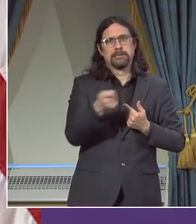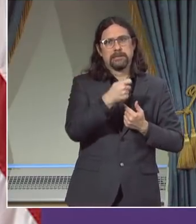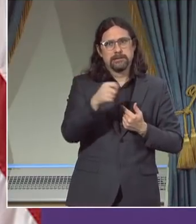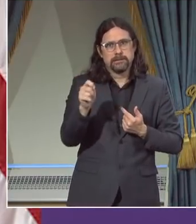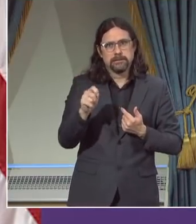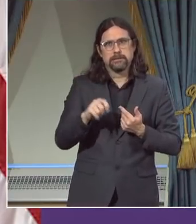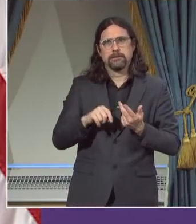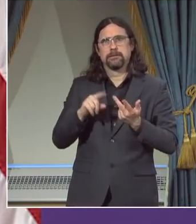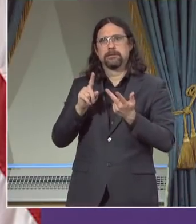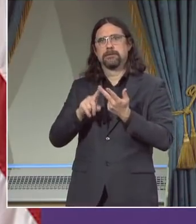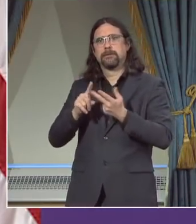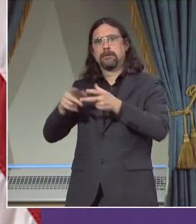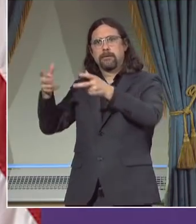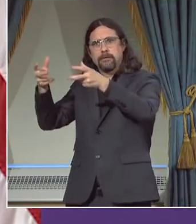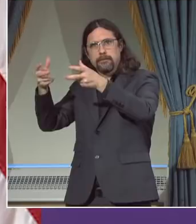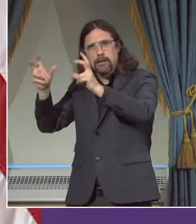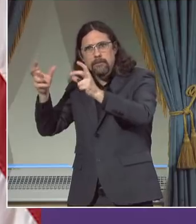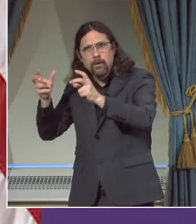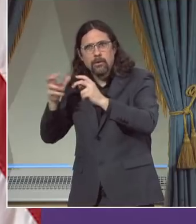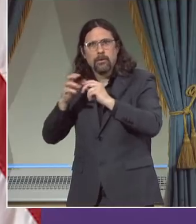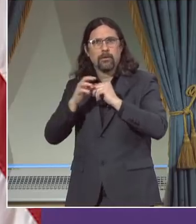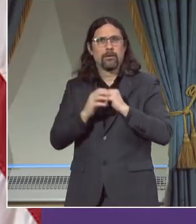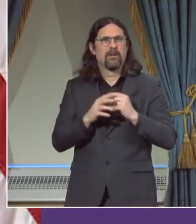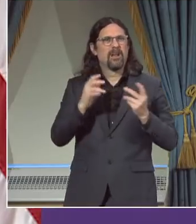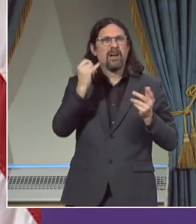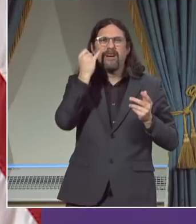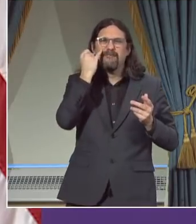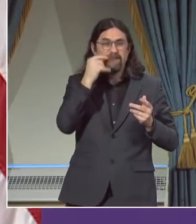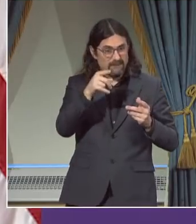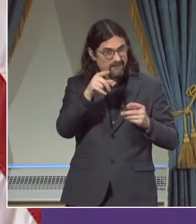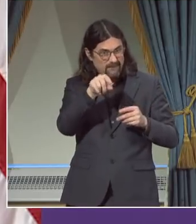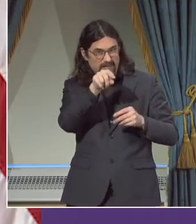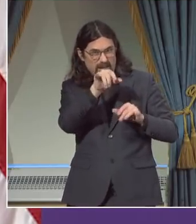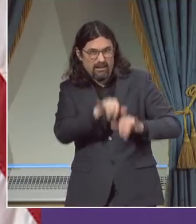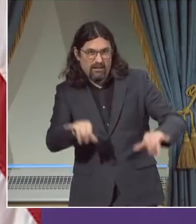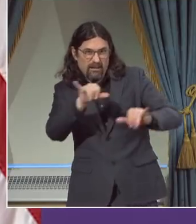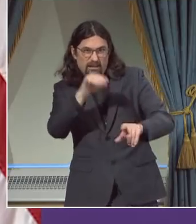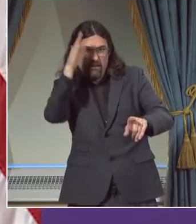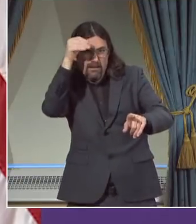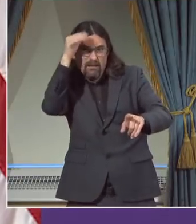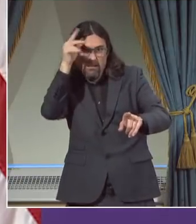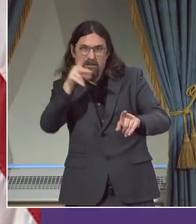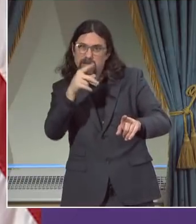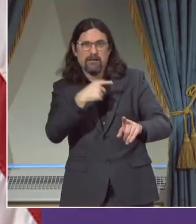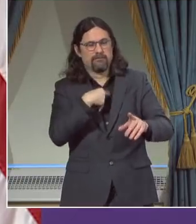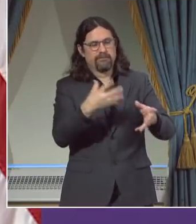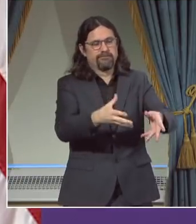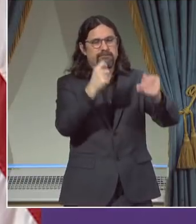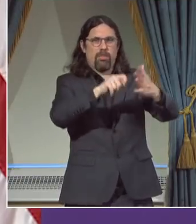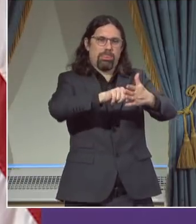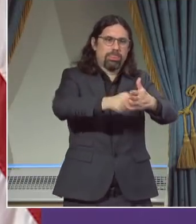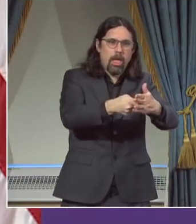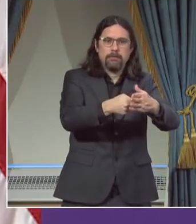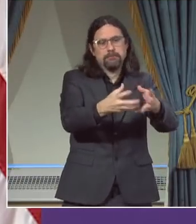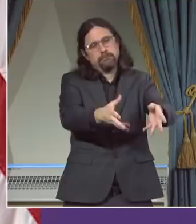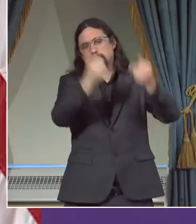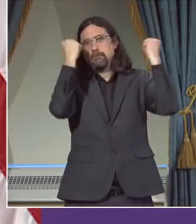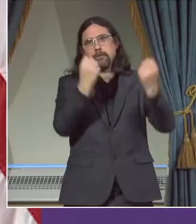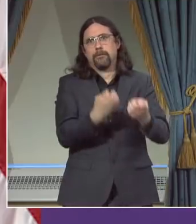EXAPMLE A,O SCCER FIELD, TENNIS COURT, BASKETBALL COURT, ANY PLACE WE SEE THE PEOPLE IGNORING THE RULES, WE'LL JUST TAKE THE